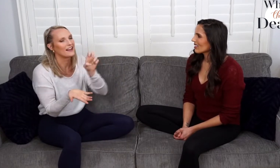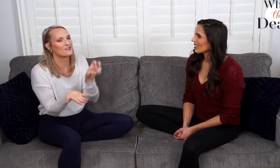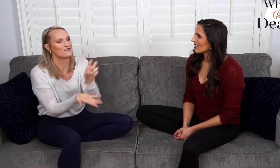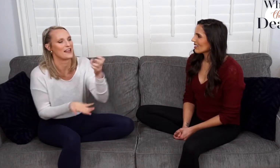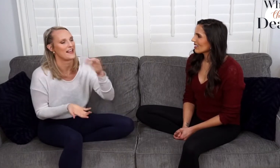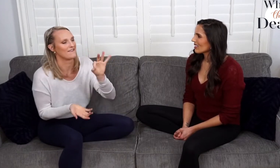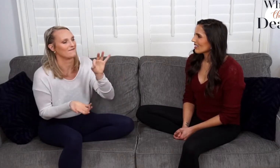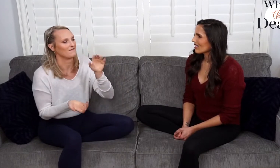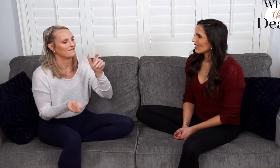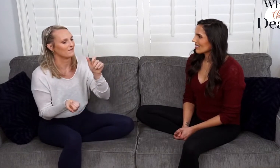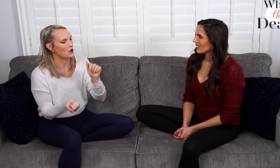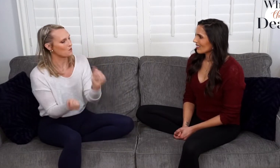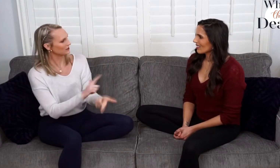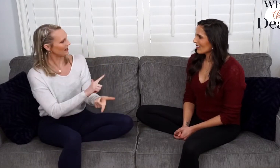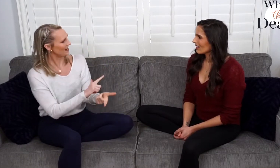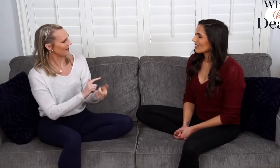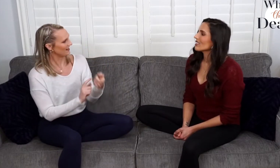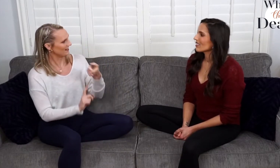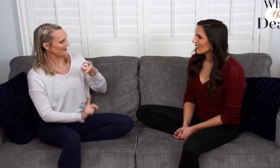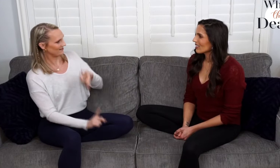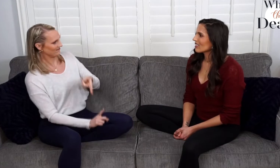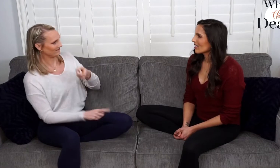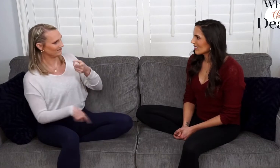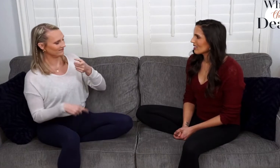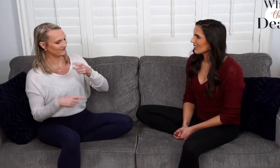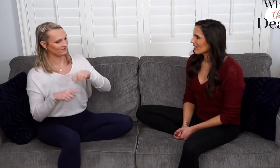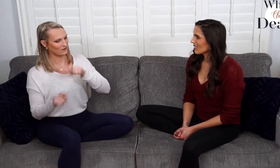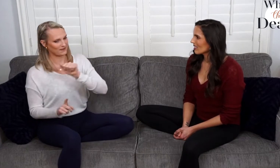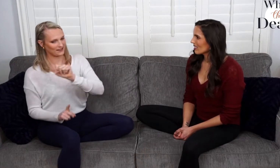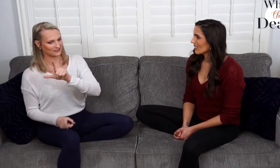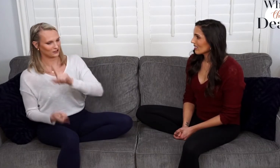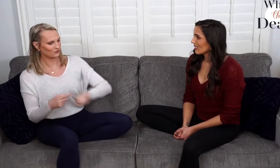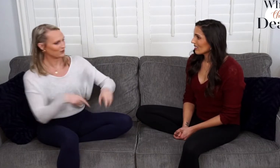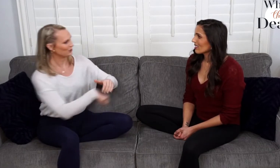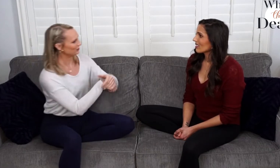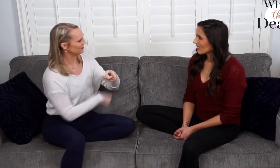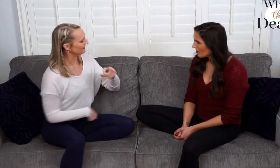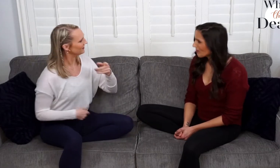the Journey of translating from ASL to English